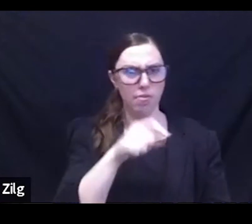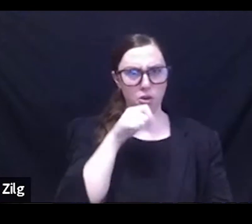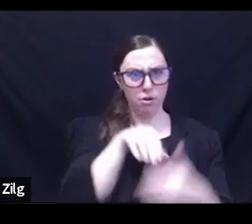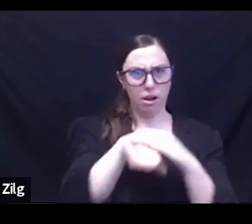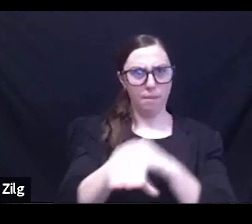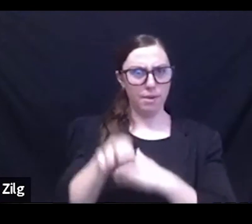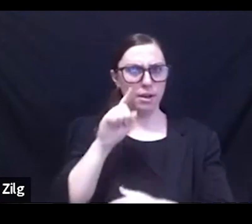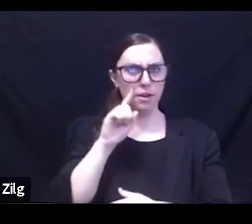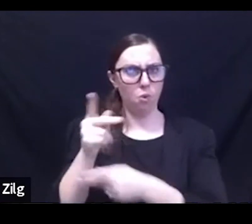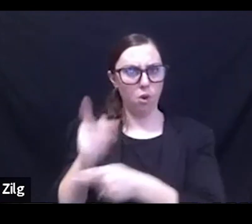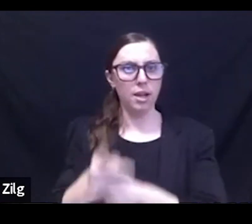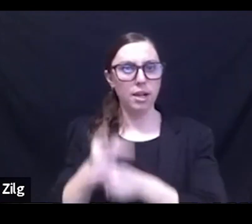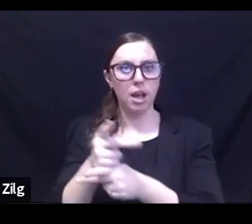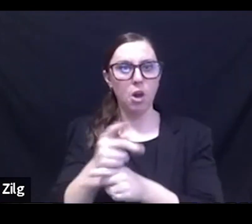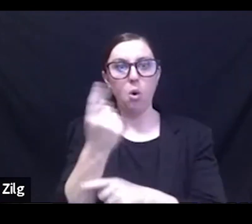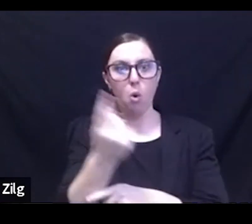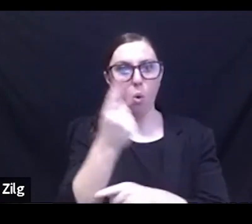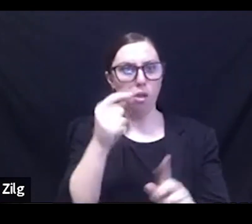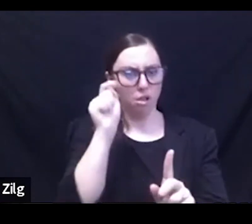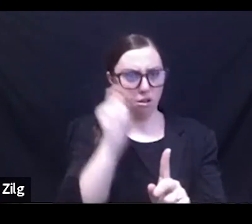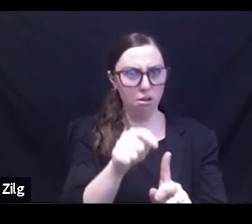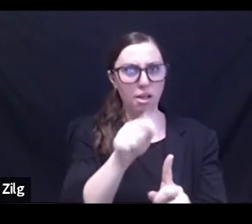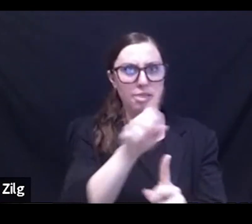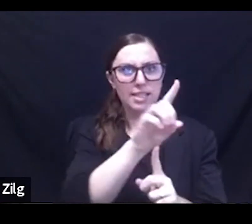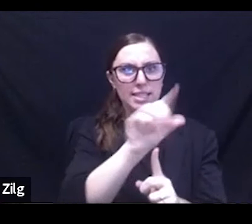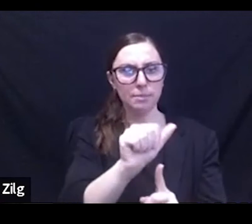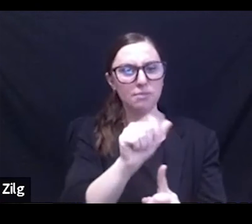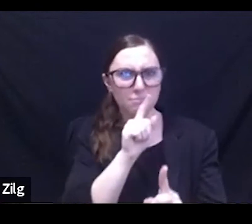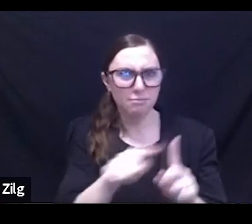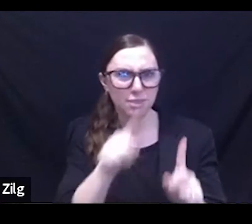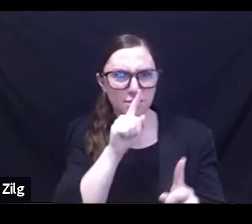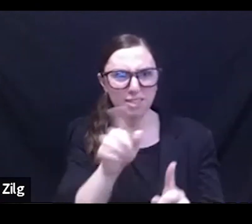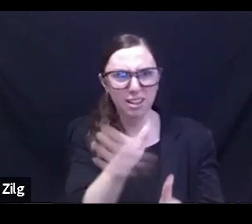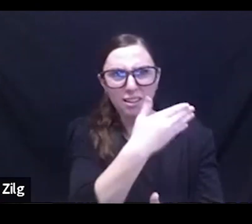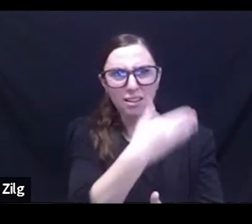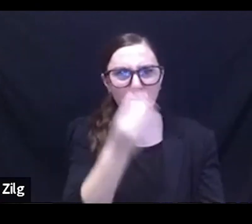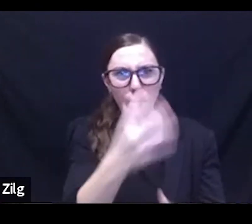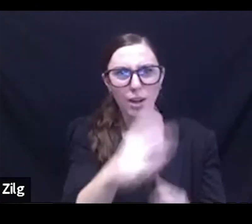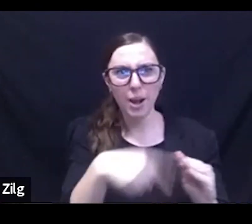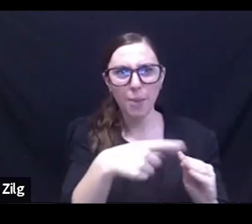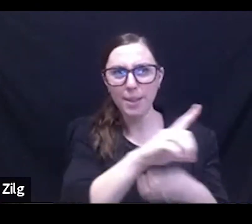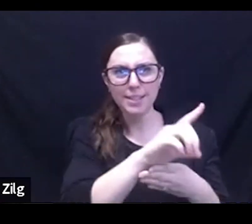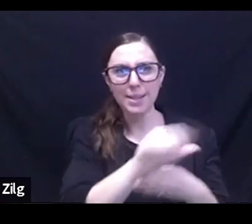for care for anything other than the disability; when, in fact, the person may be worried about high